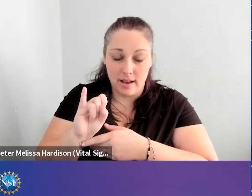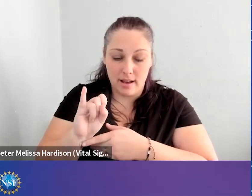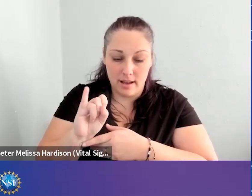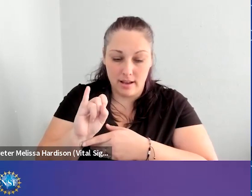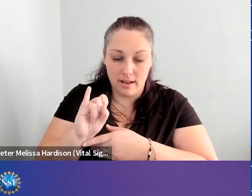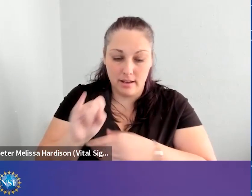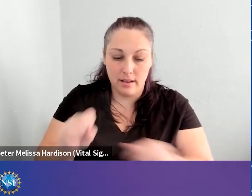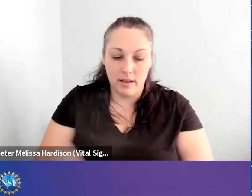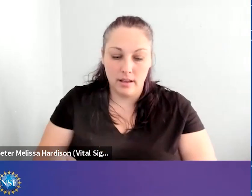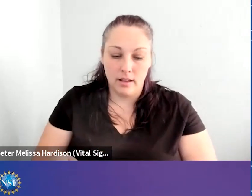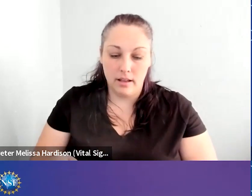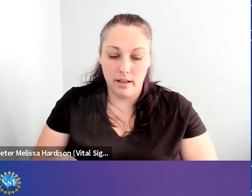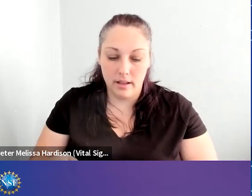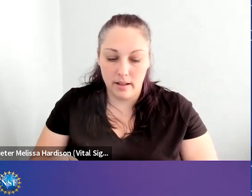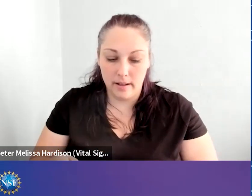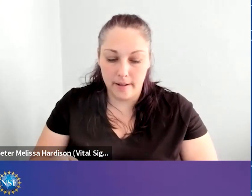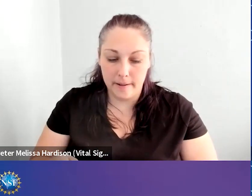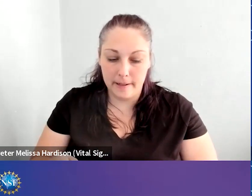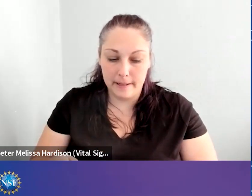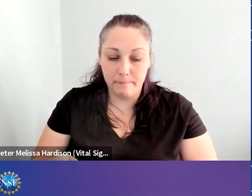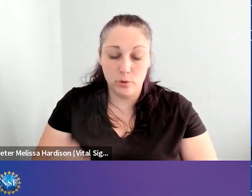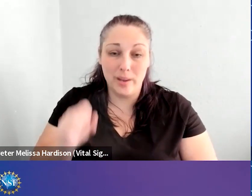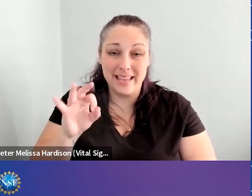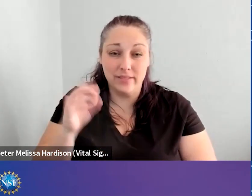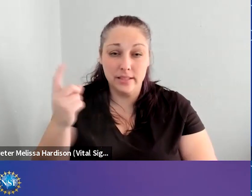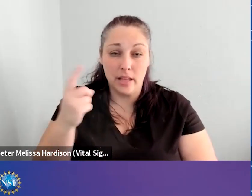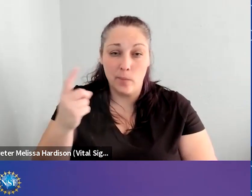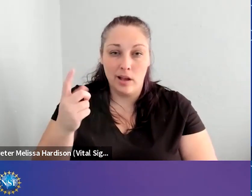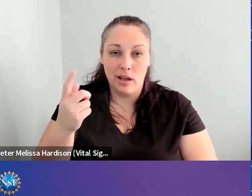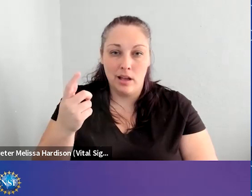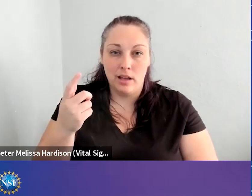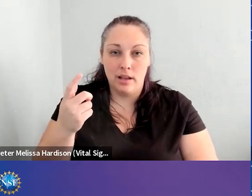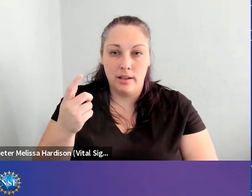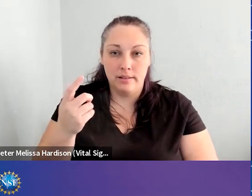And so if somebody is emerging that creates --